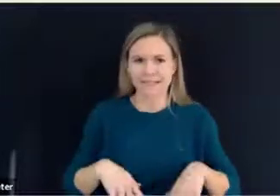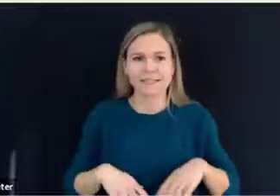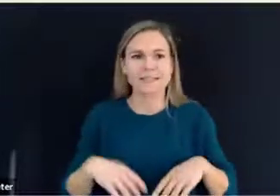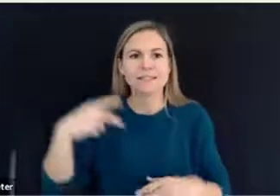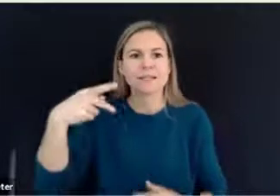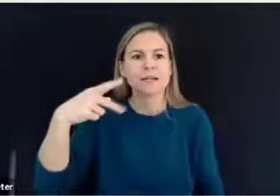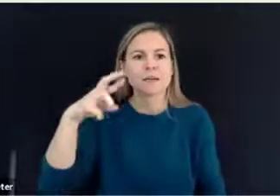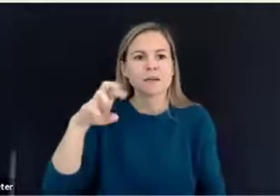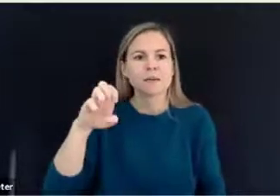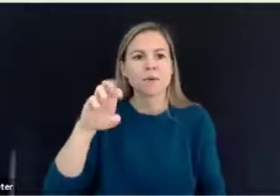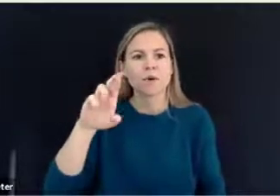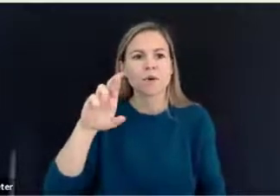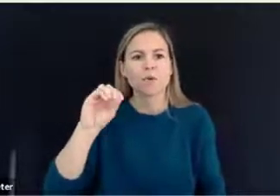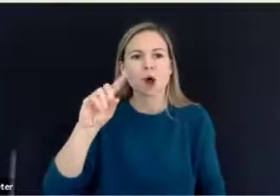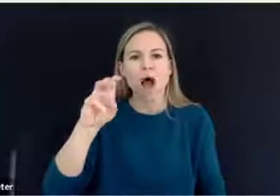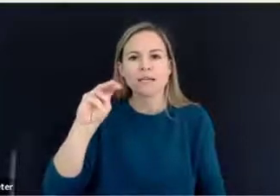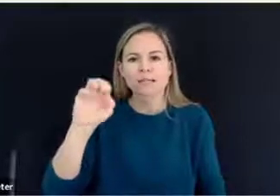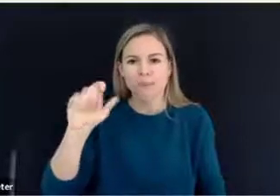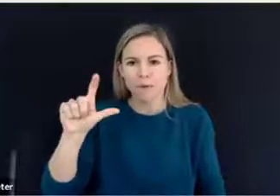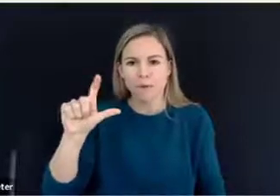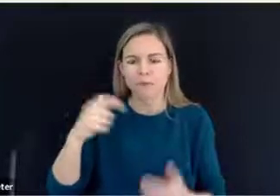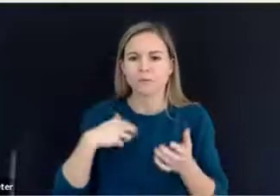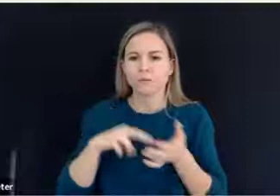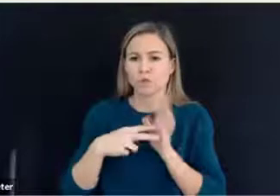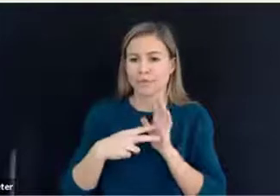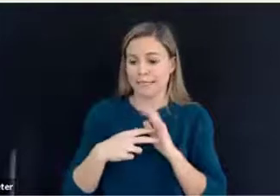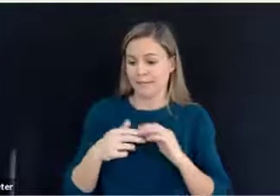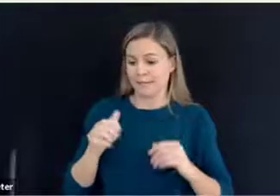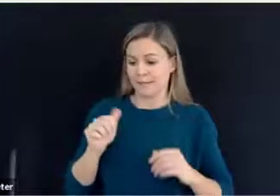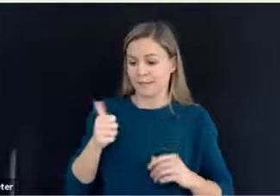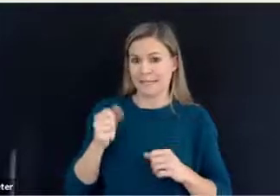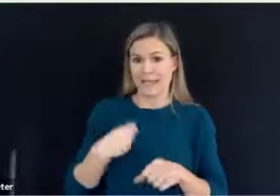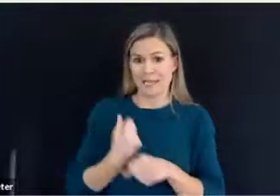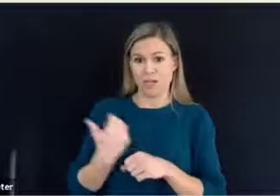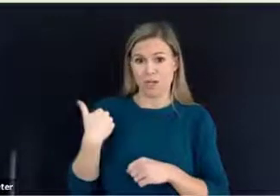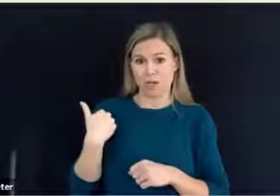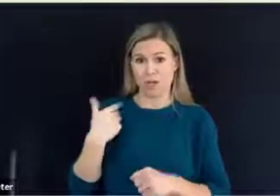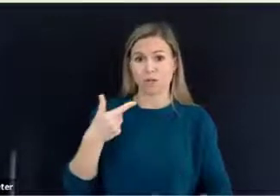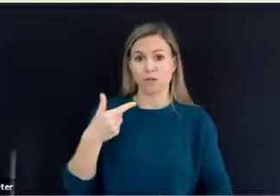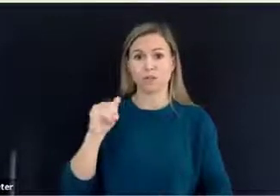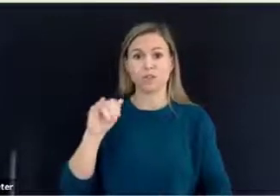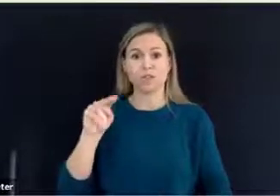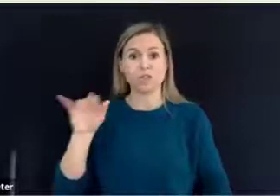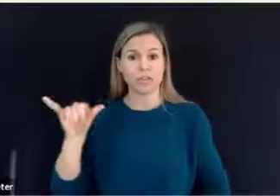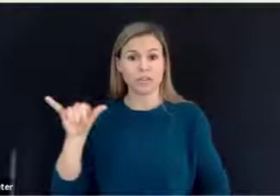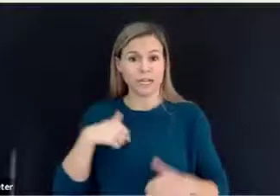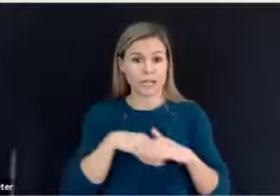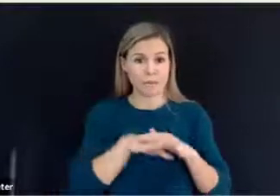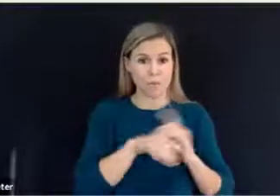10 years ago when Ginny was born, I did not remember what a peroxisomal was,